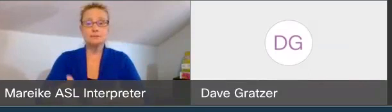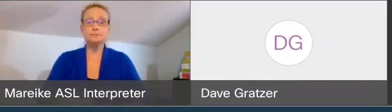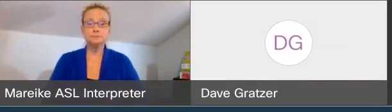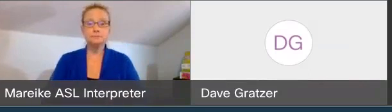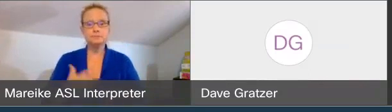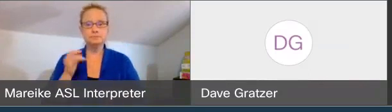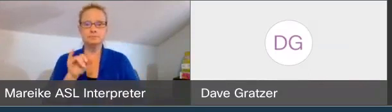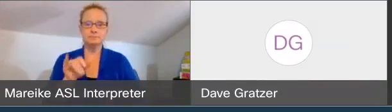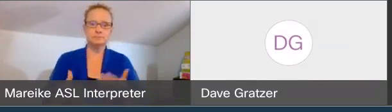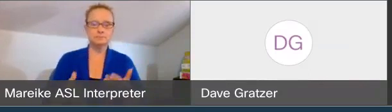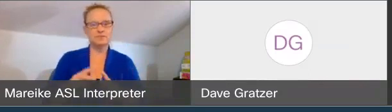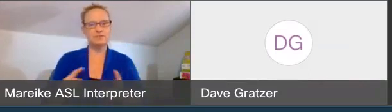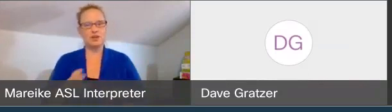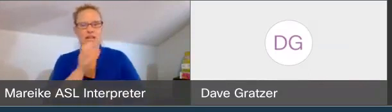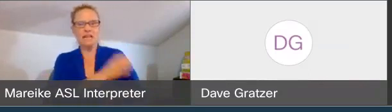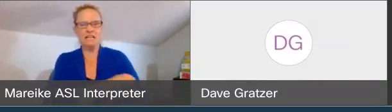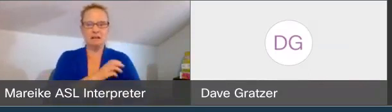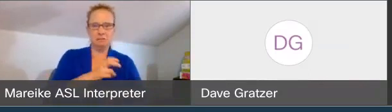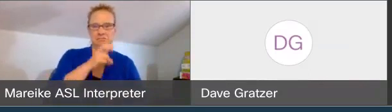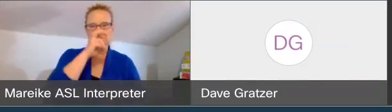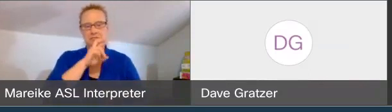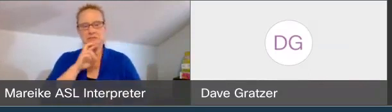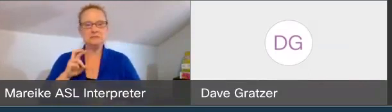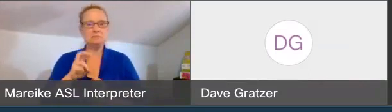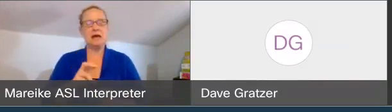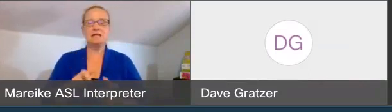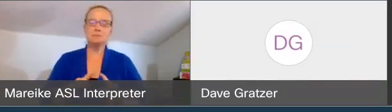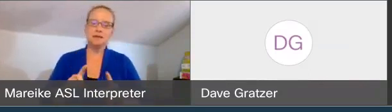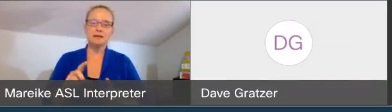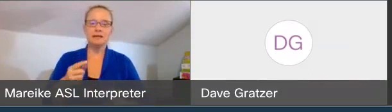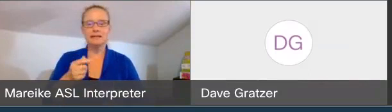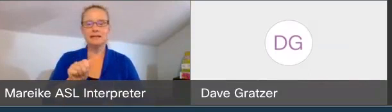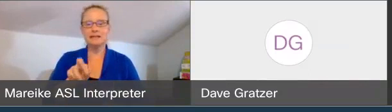probably a very clinical response to the questions but Gary I would like to hear you thoughts.